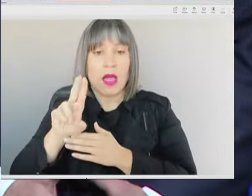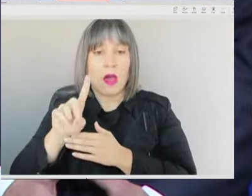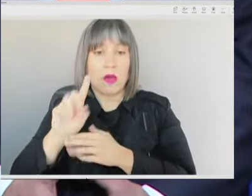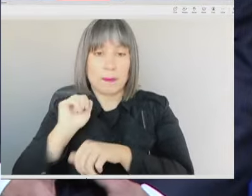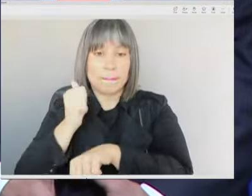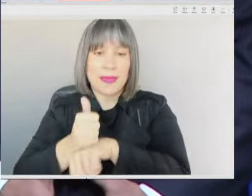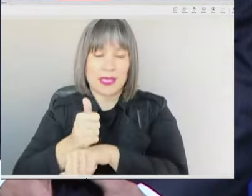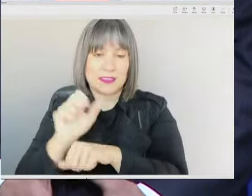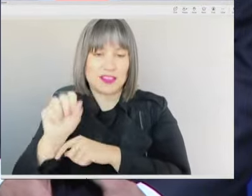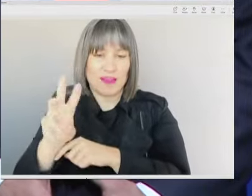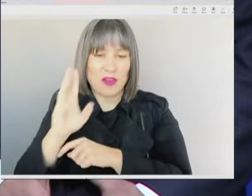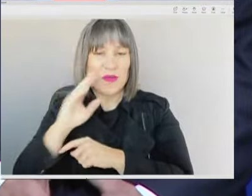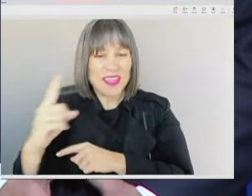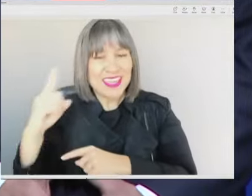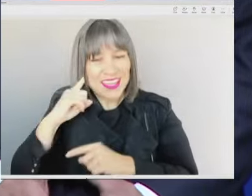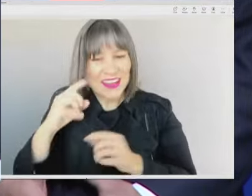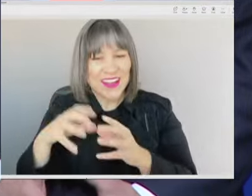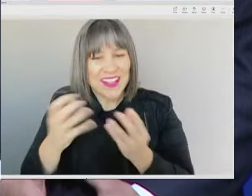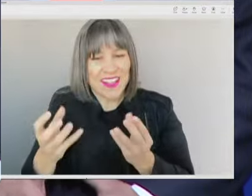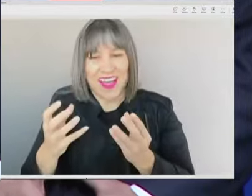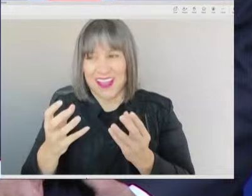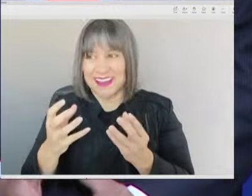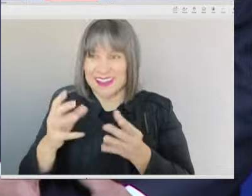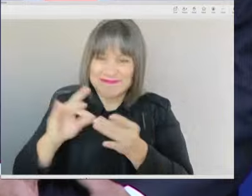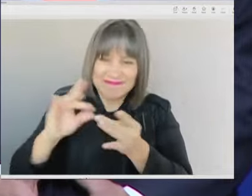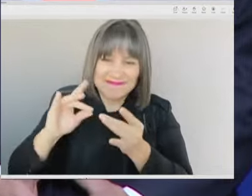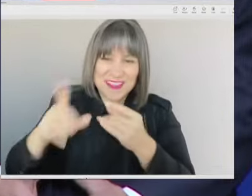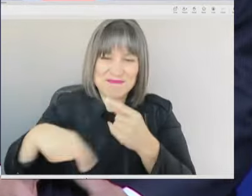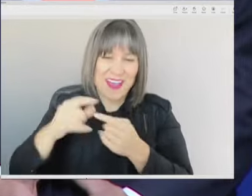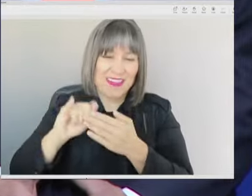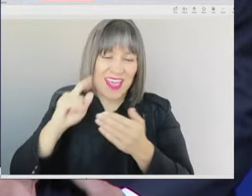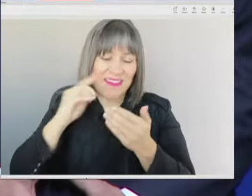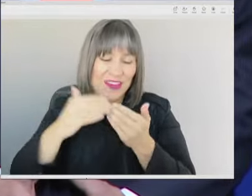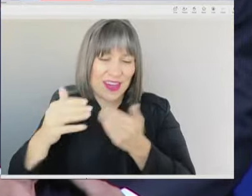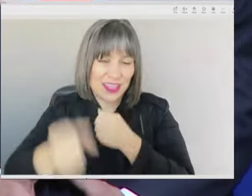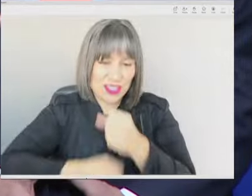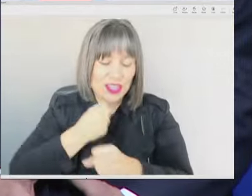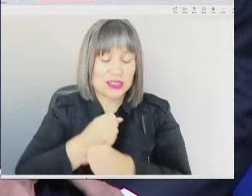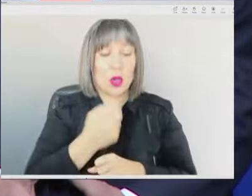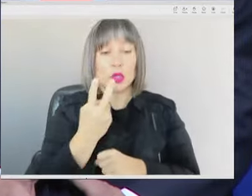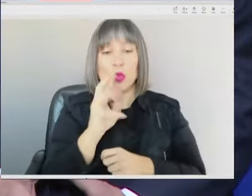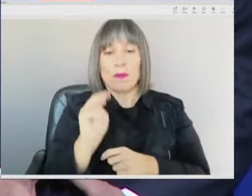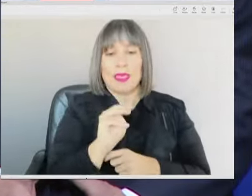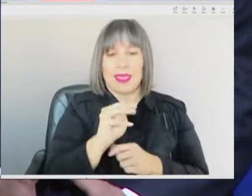about that for the next multiple years. Or you're going see 2 million fixed fees or under. And that